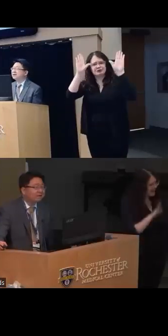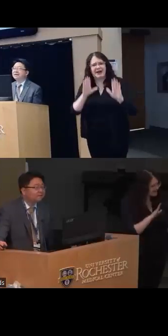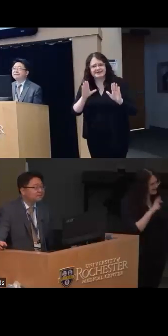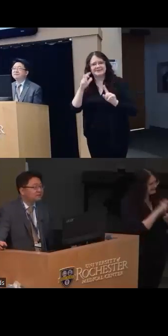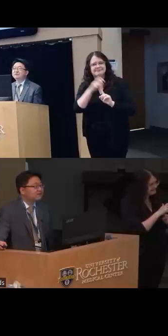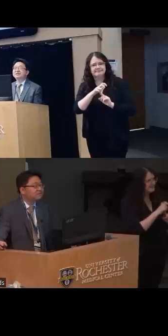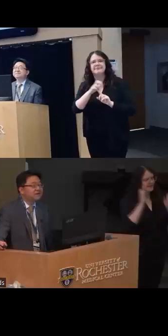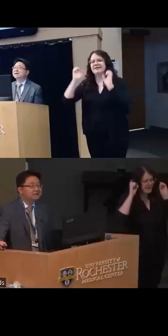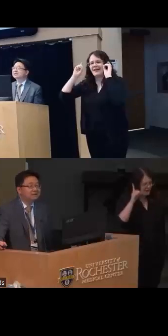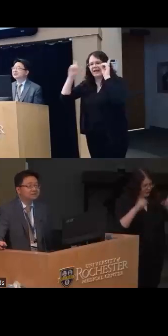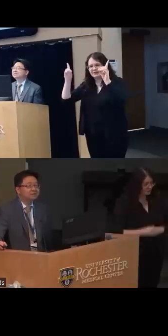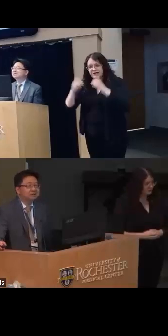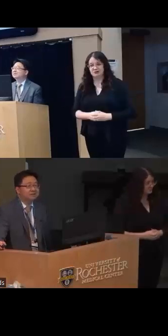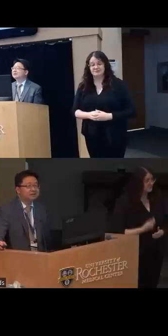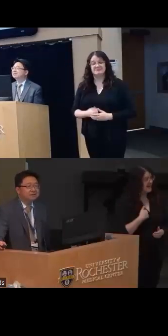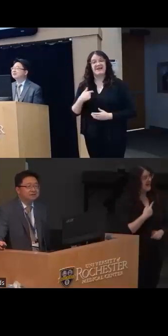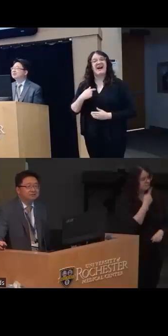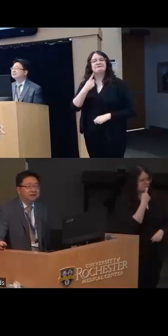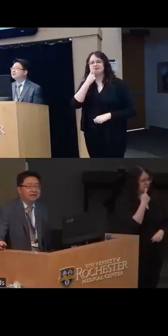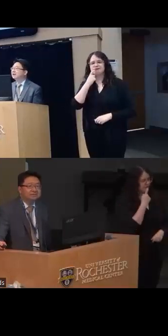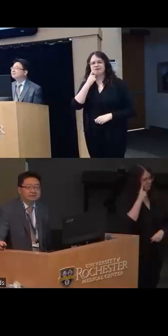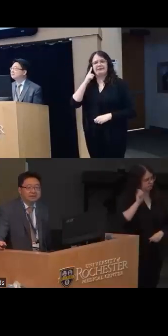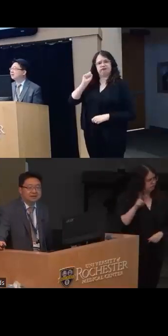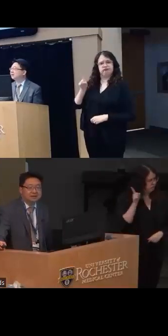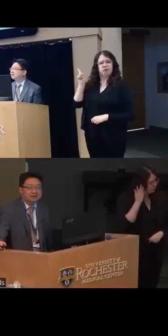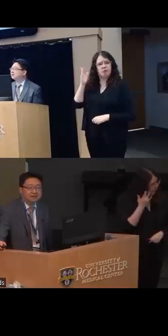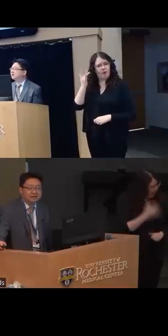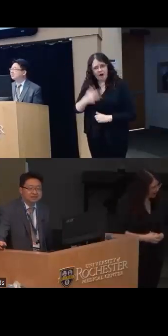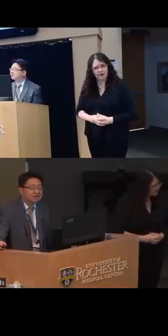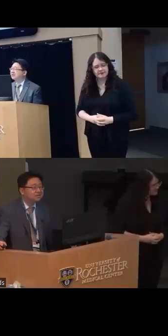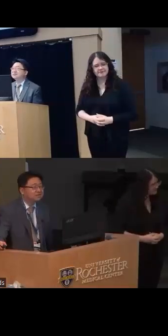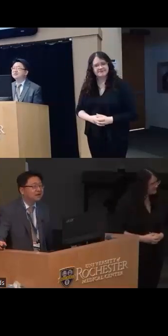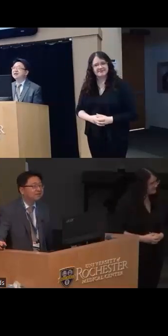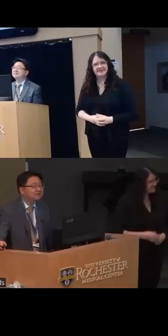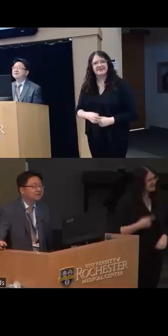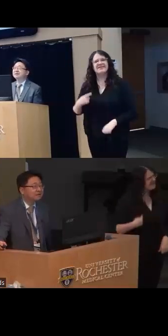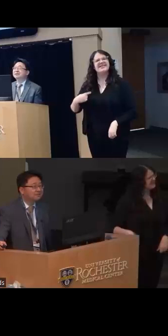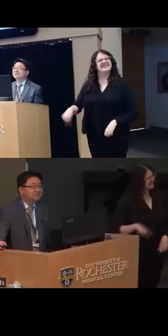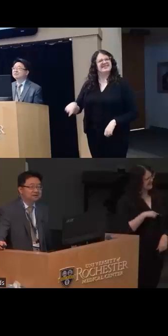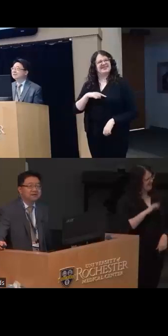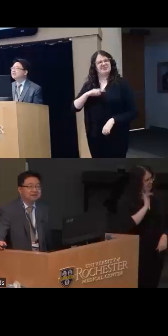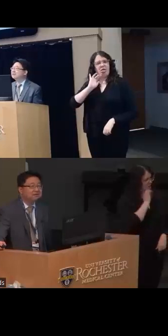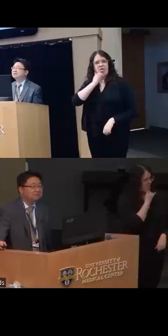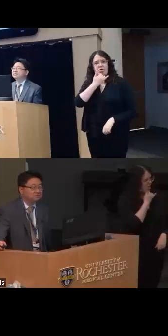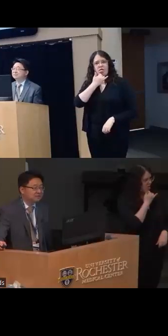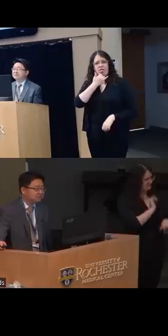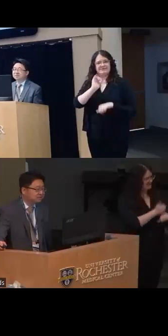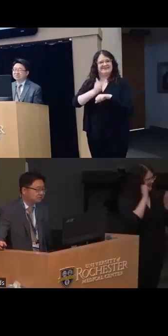efforts to expand our program we have created education gaps that we really need to breach